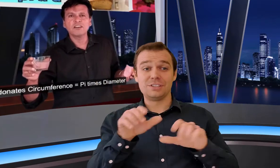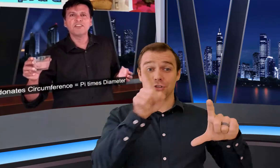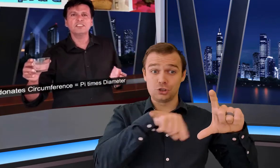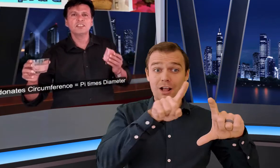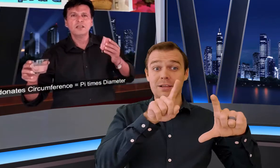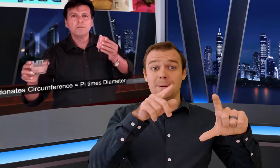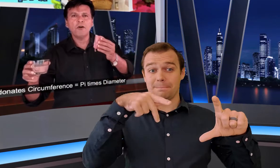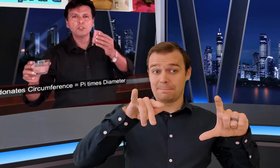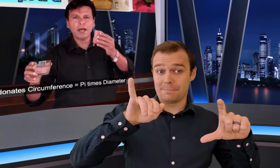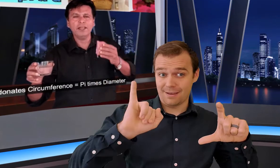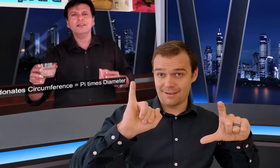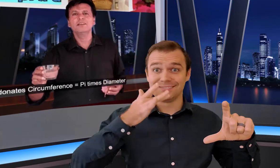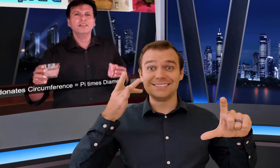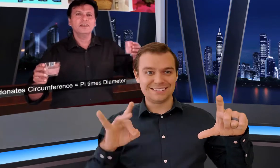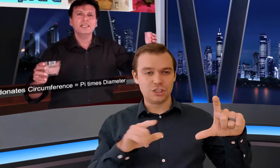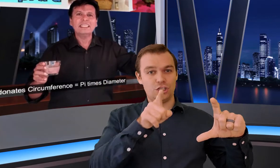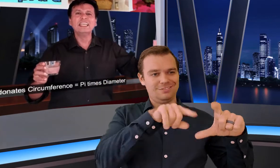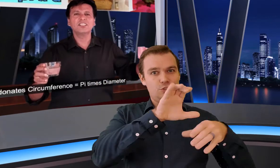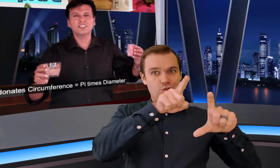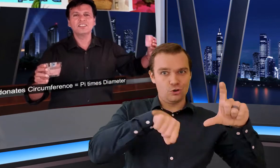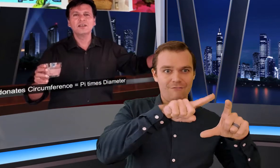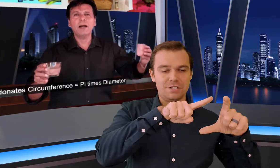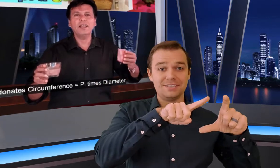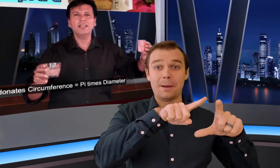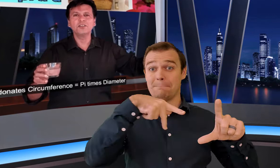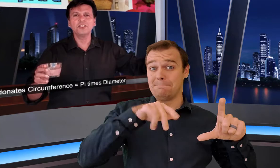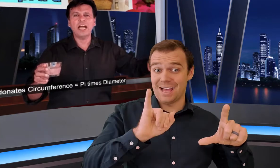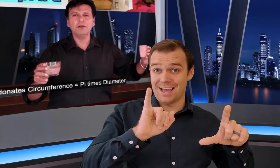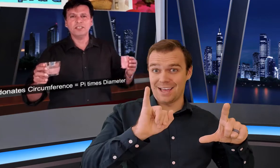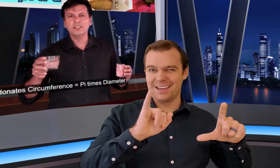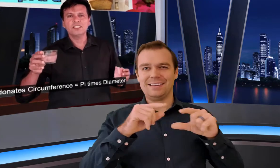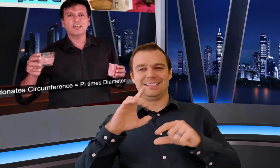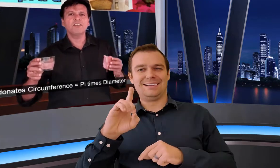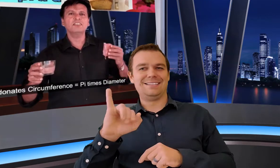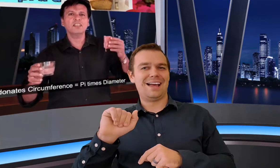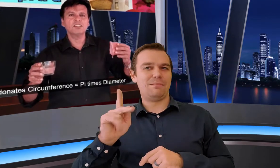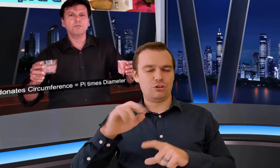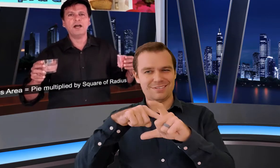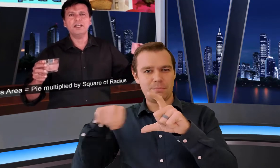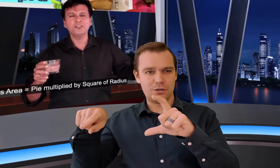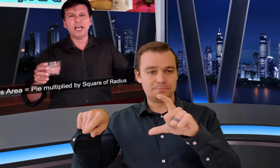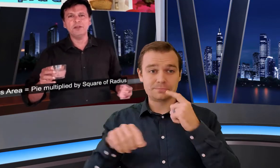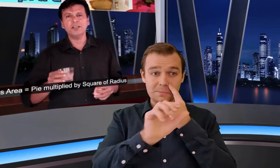"Chocolate Pie Delicious" donates Circumference = Pi times Diameter